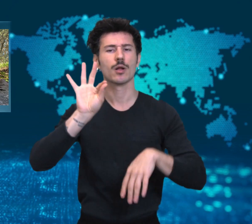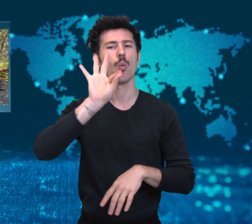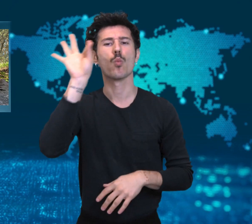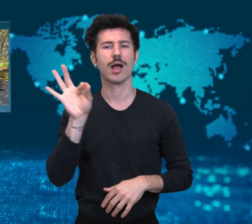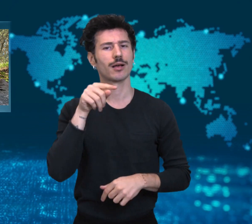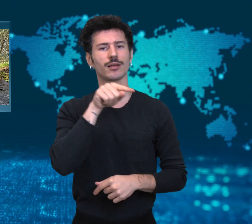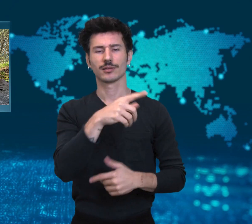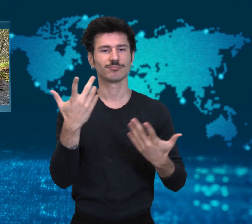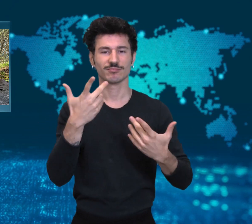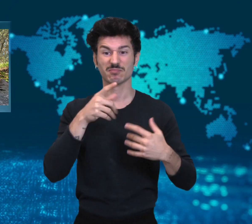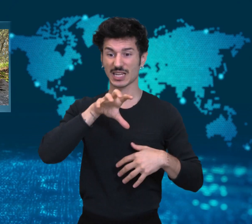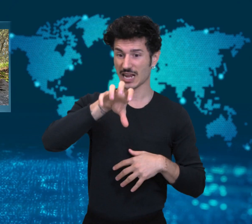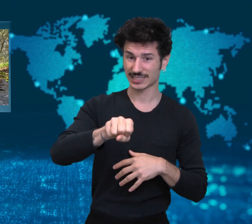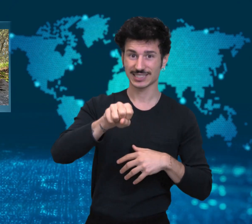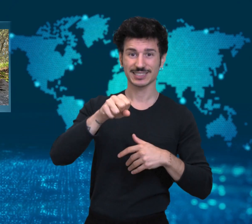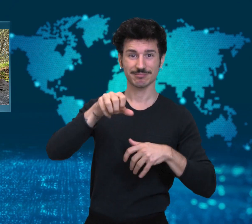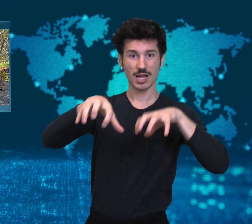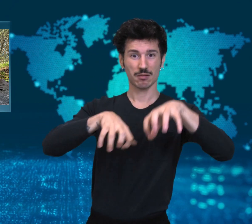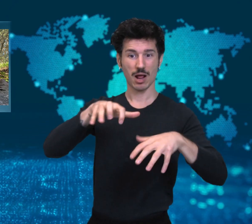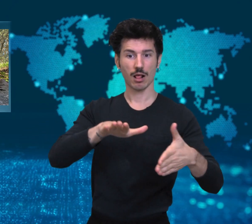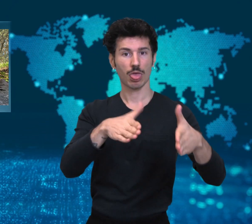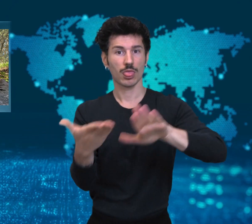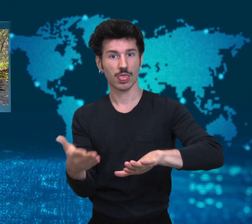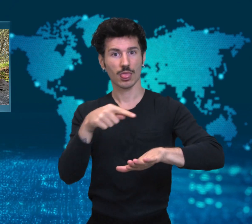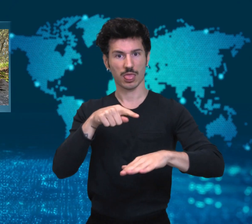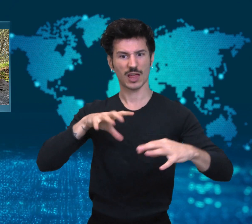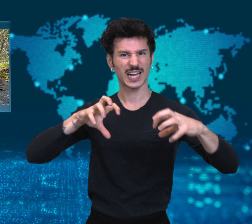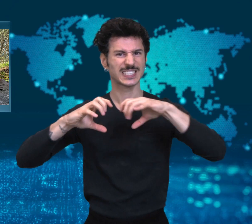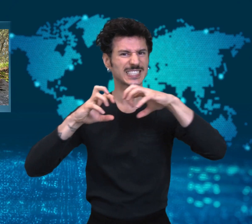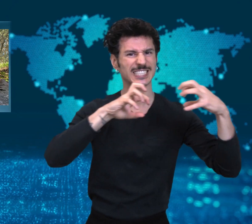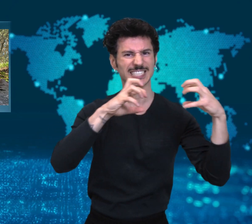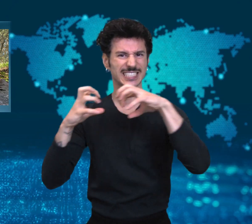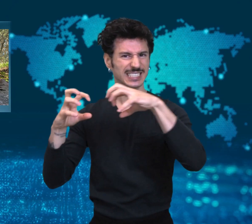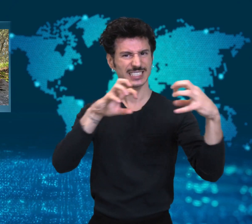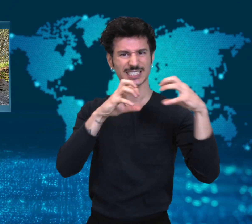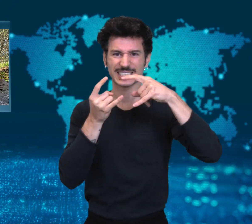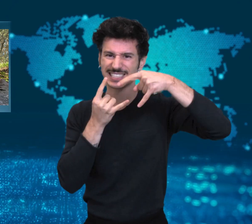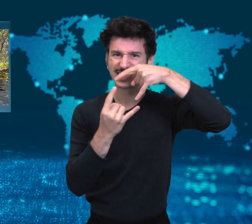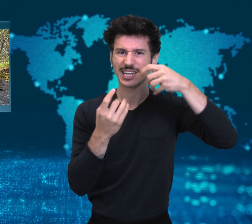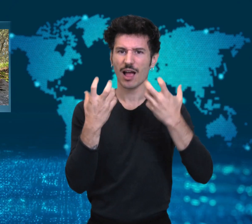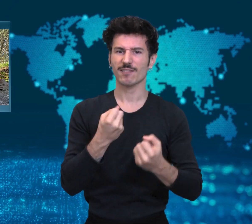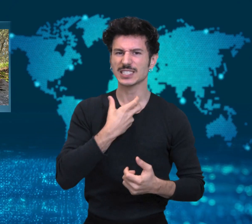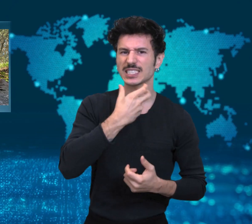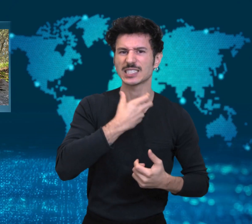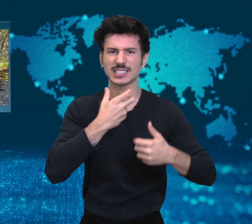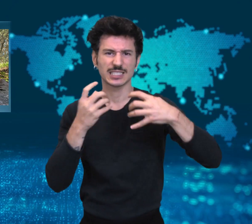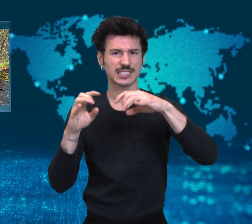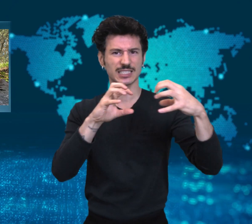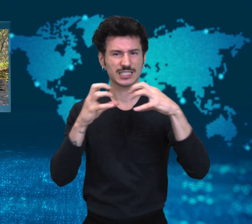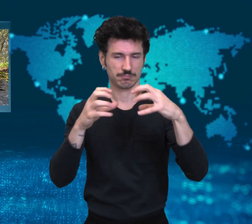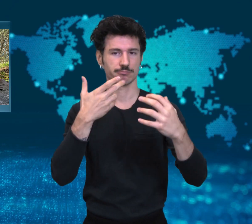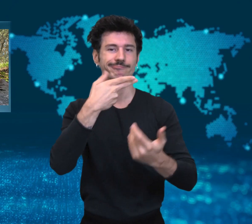The name “Tasmanian devil” comes from them fighting over animal